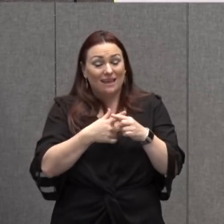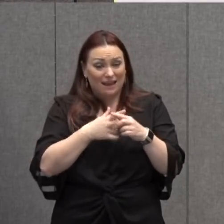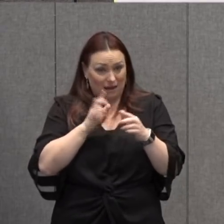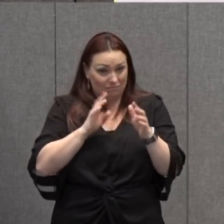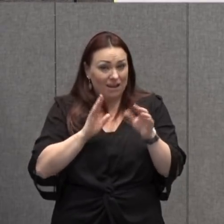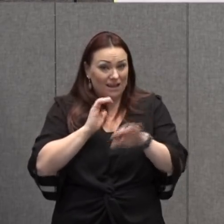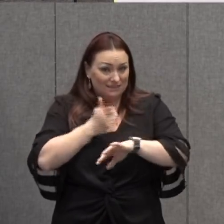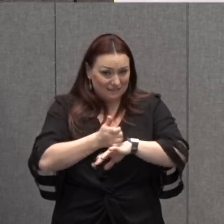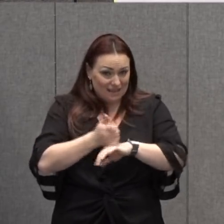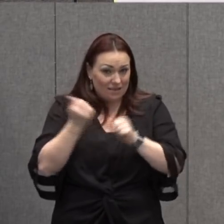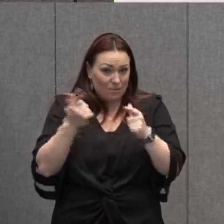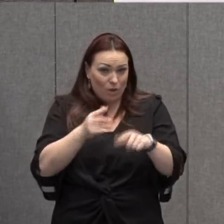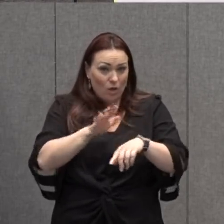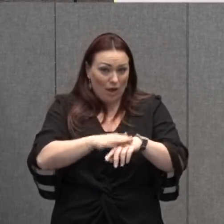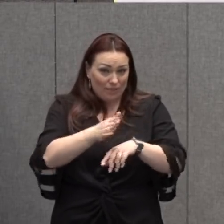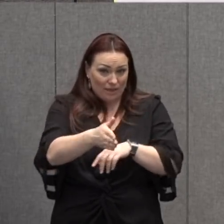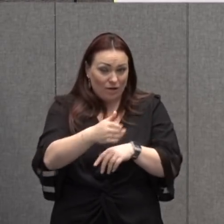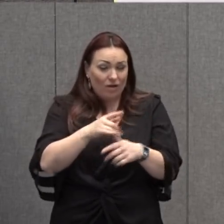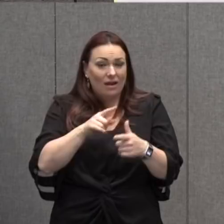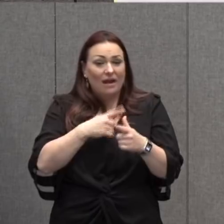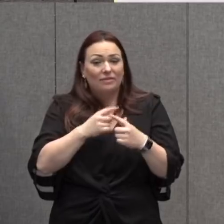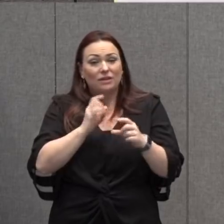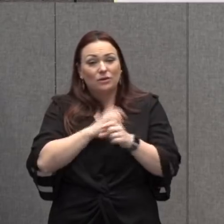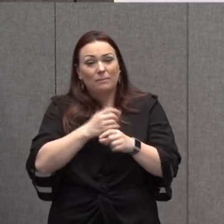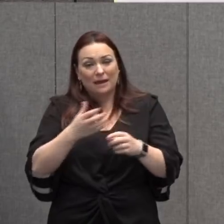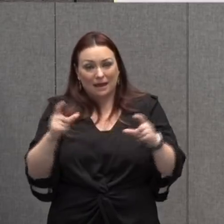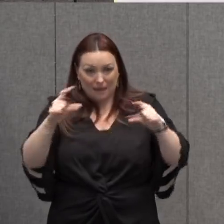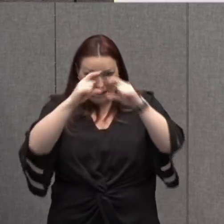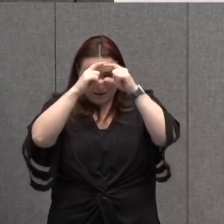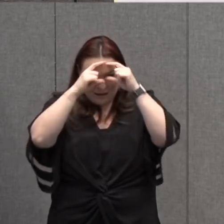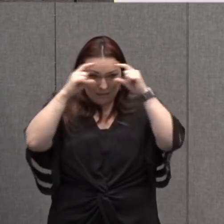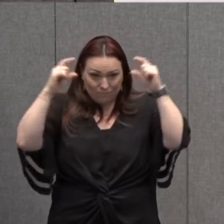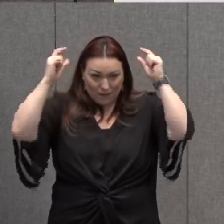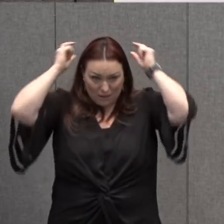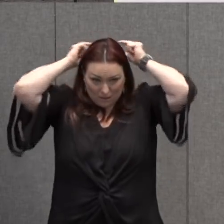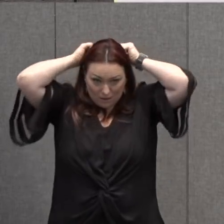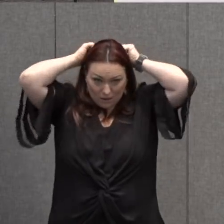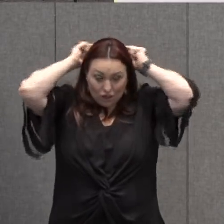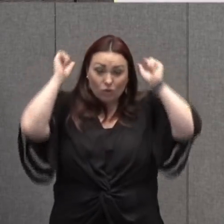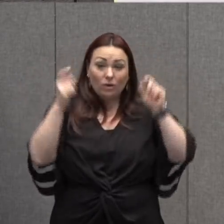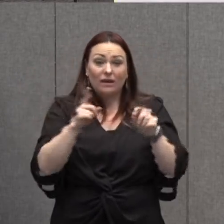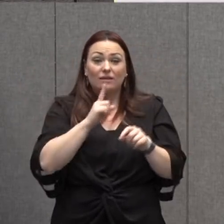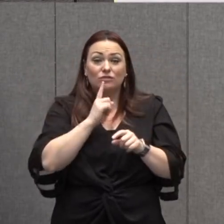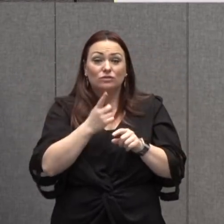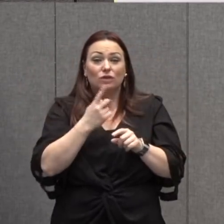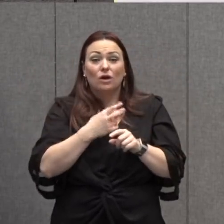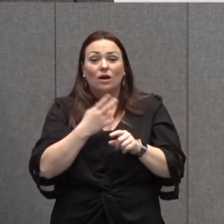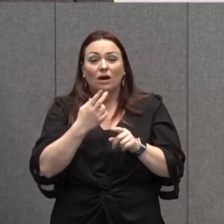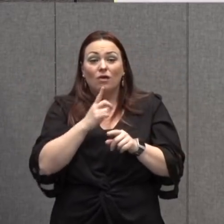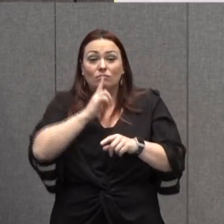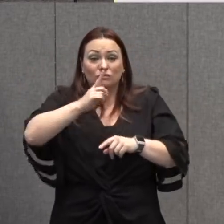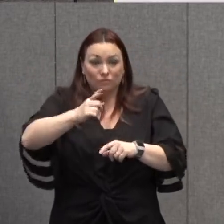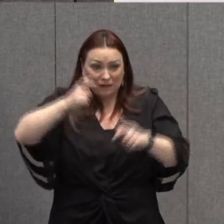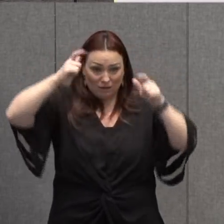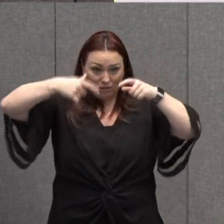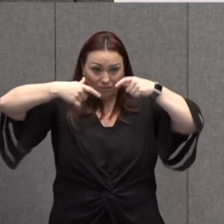And then you can make a headband with anything, you can actually use a real headband, I saw, and put the thing, you know,